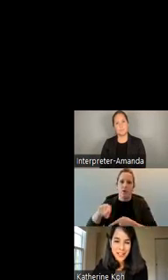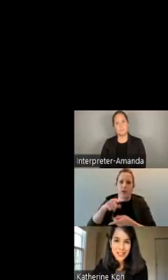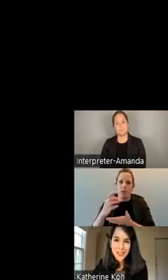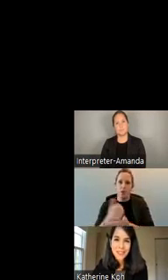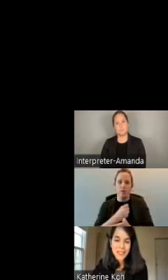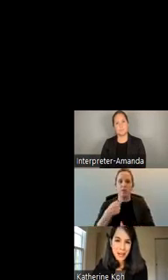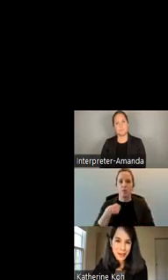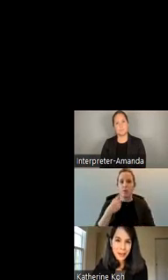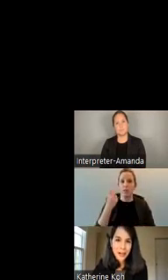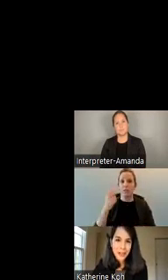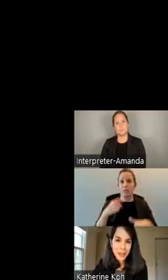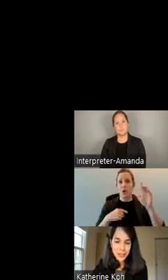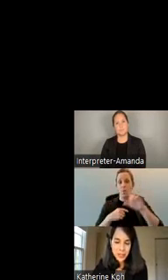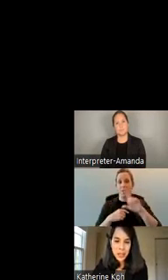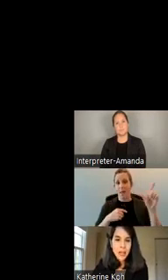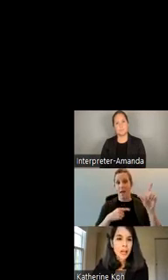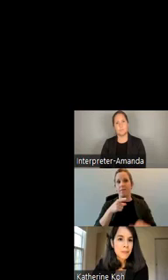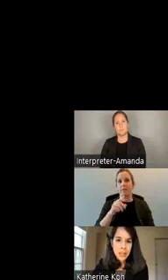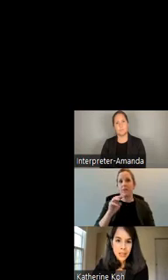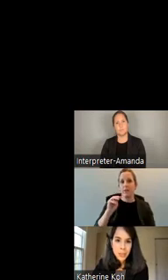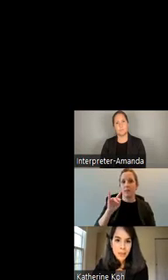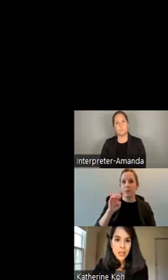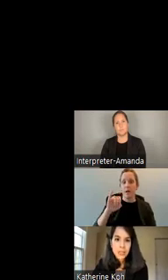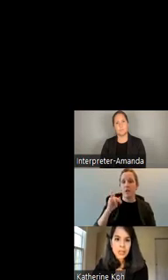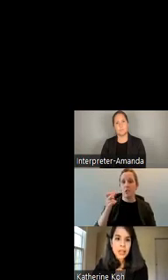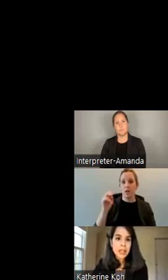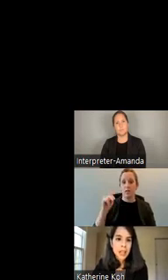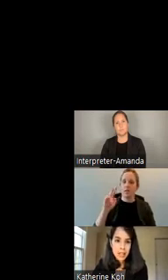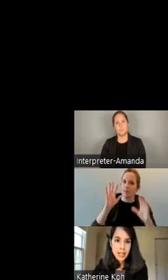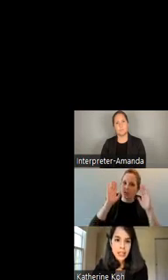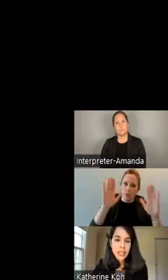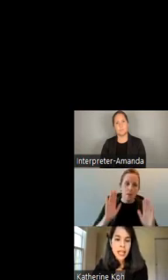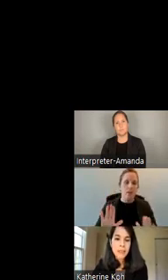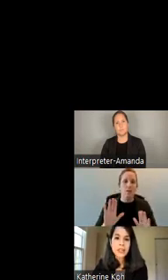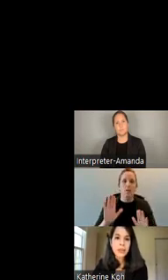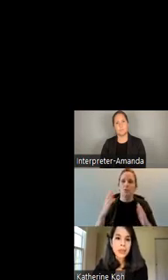jealous in our phenomenal recovery coach engaging with a patient intent in a tent encampment so we